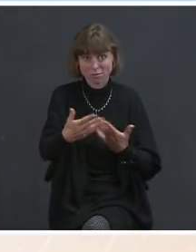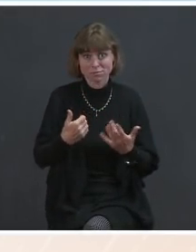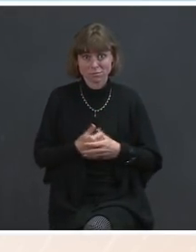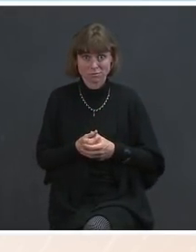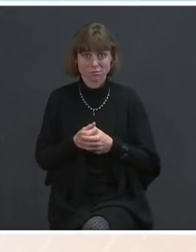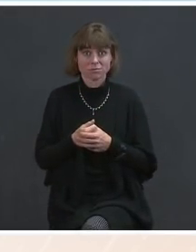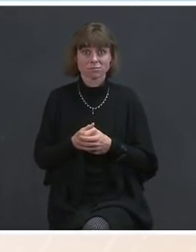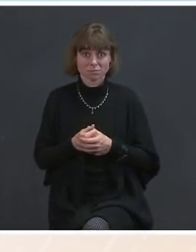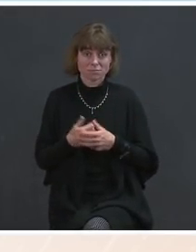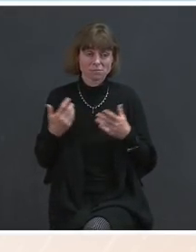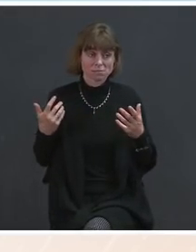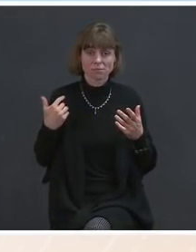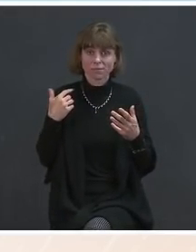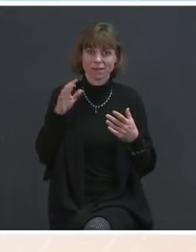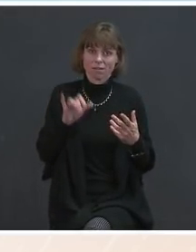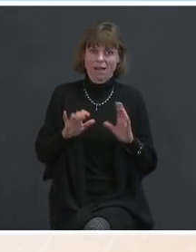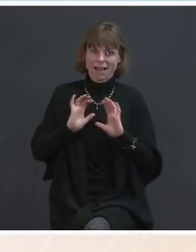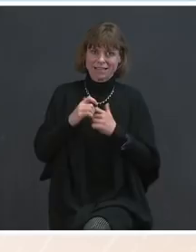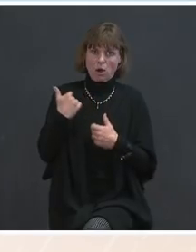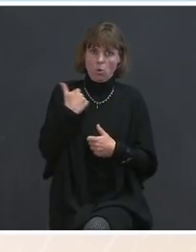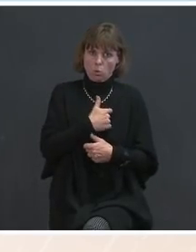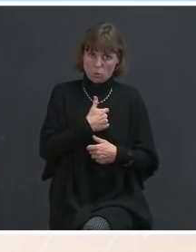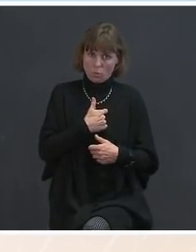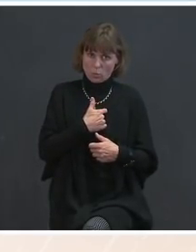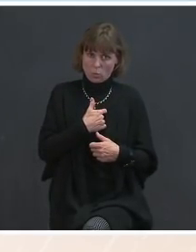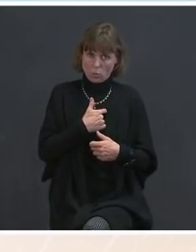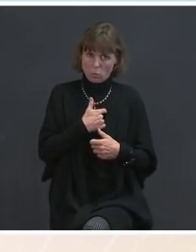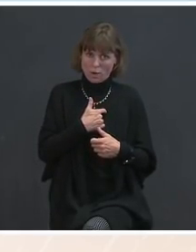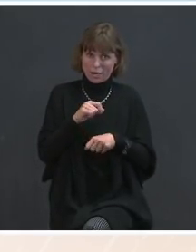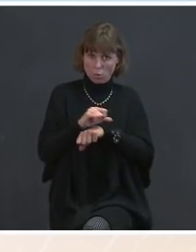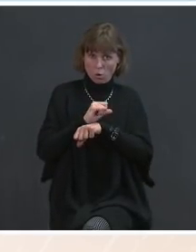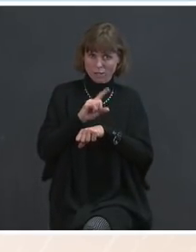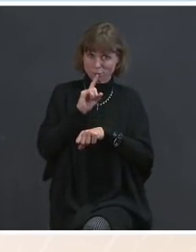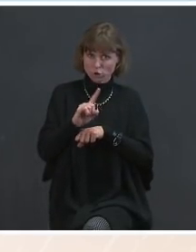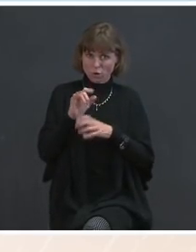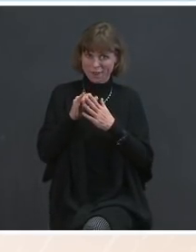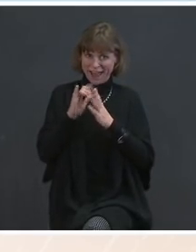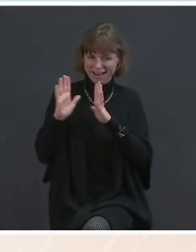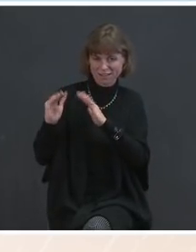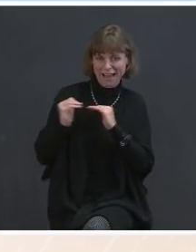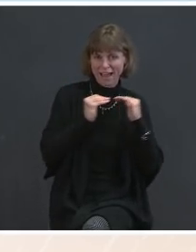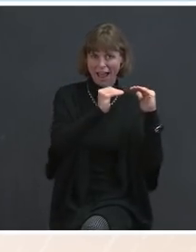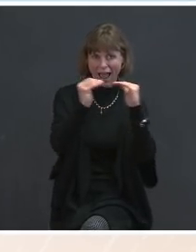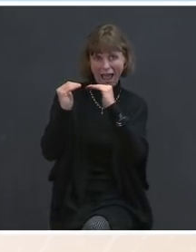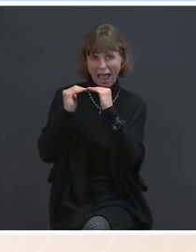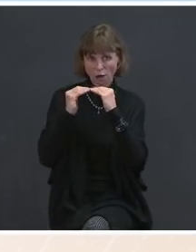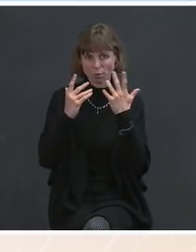that it is equitably distributed and that there are not steps that are taken that are concerning.